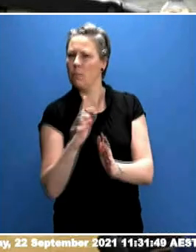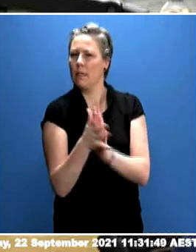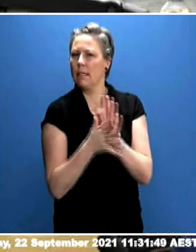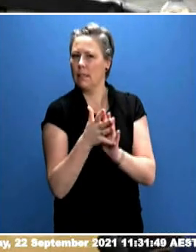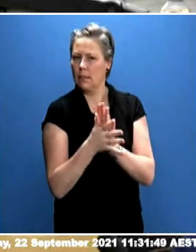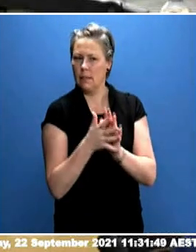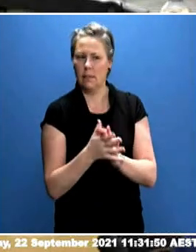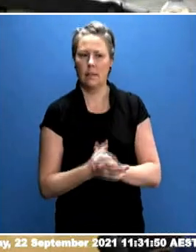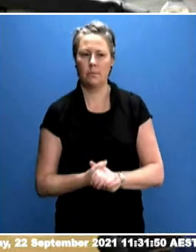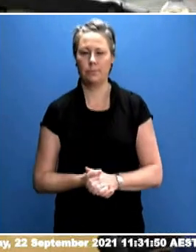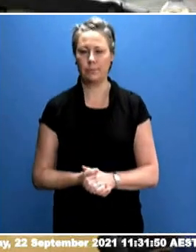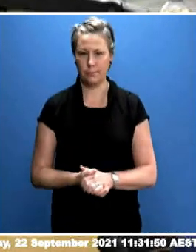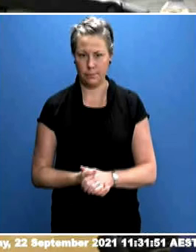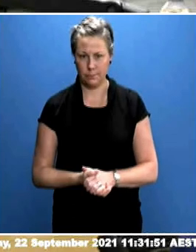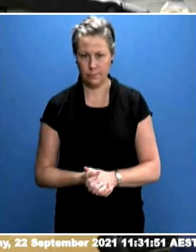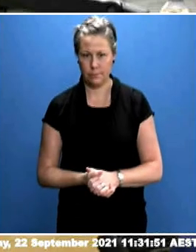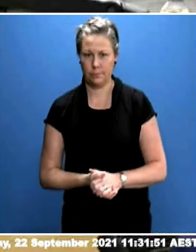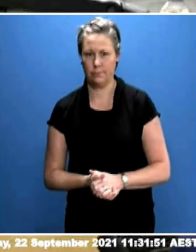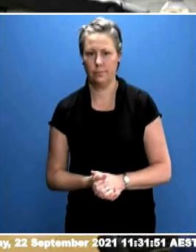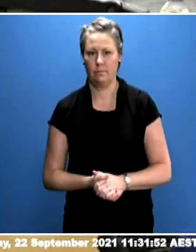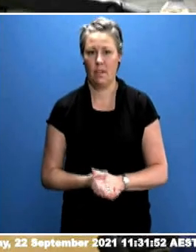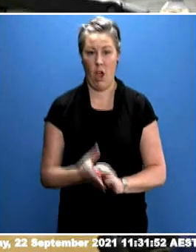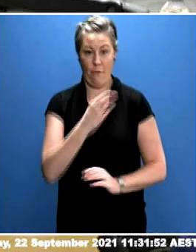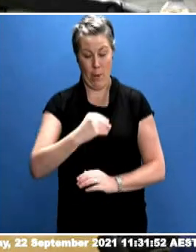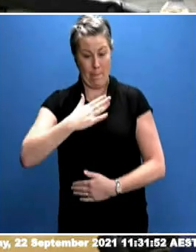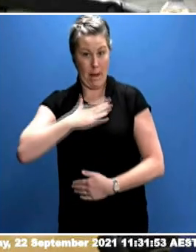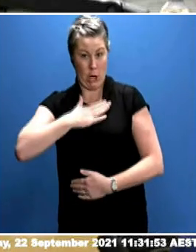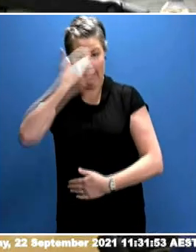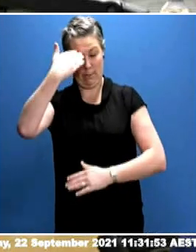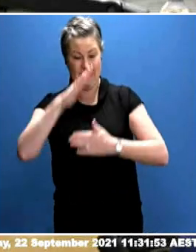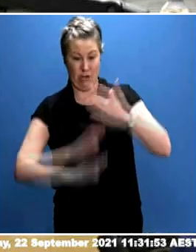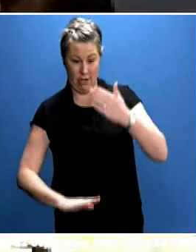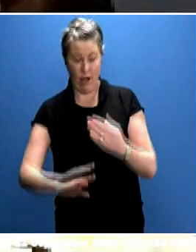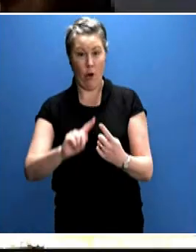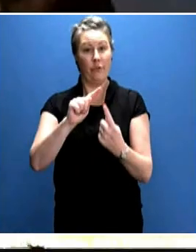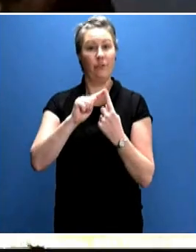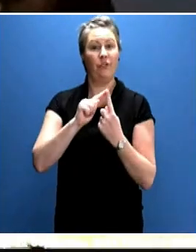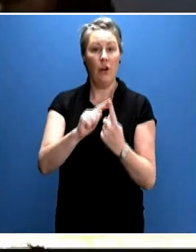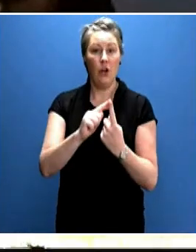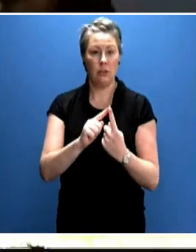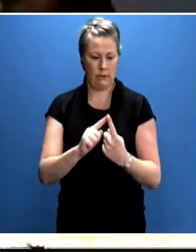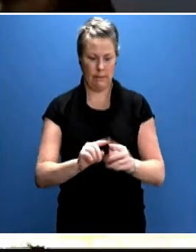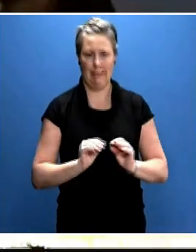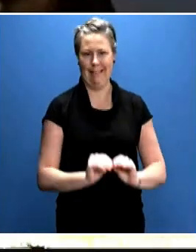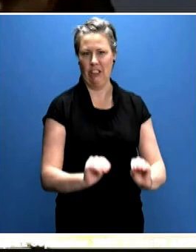In my experience it starts first with the education of these children.